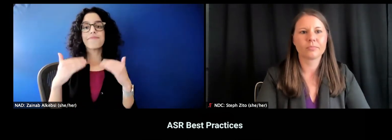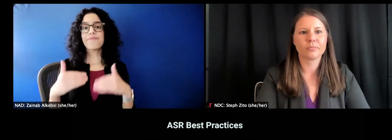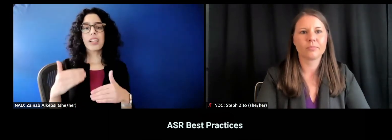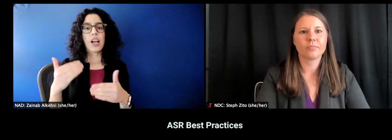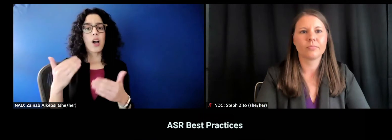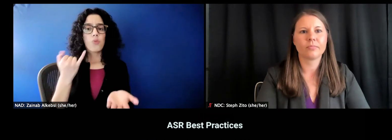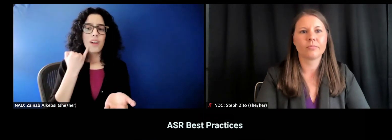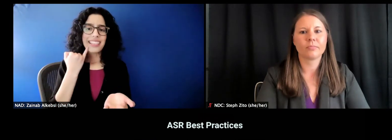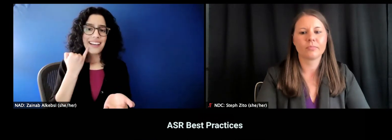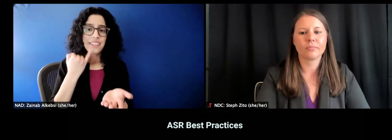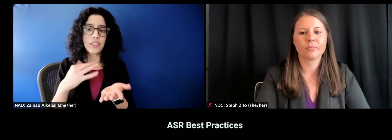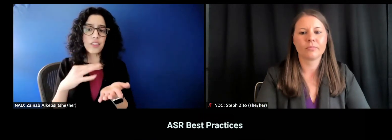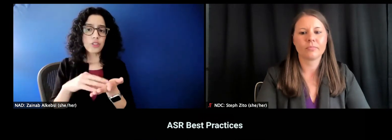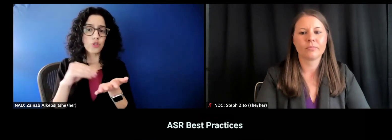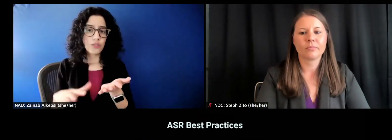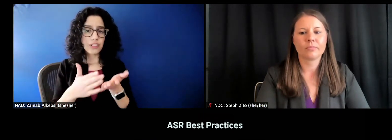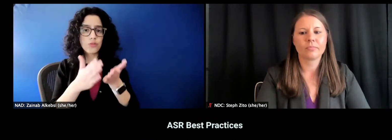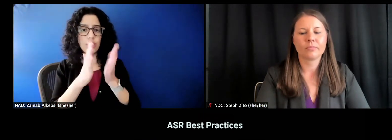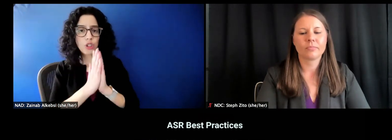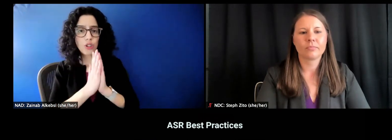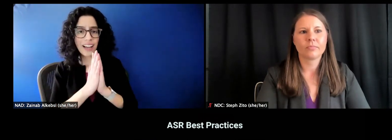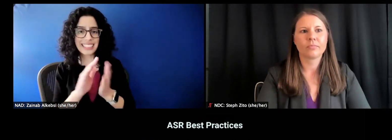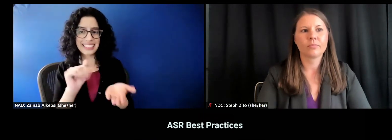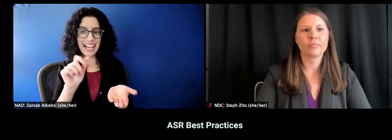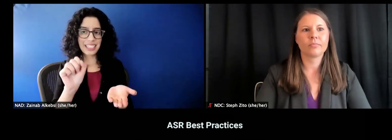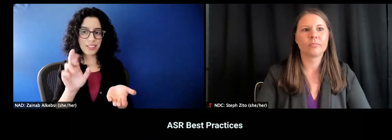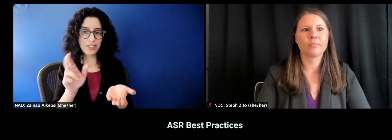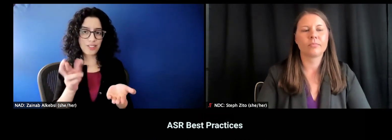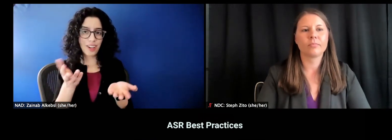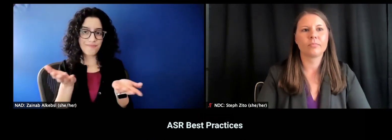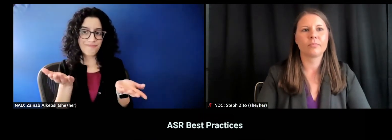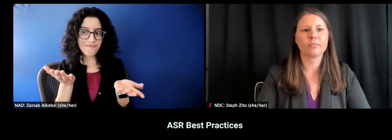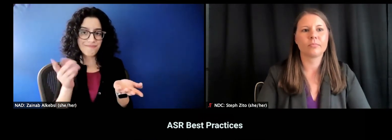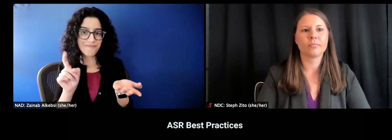Well, what do you do if a student requests ASR, for example?